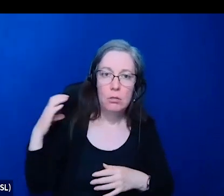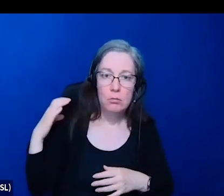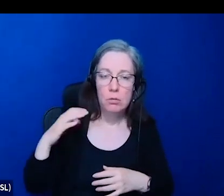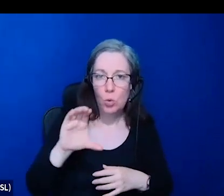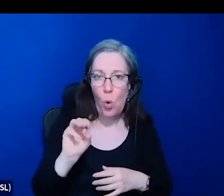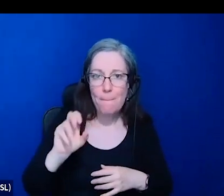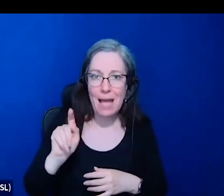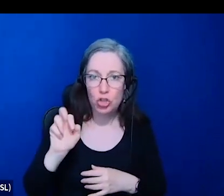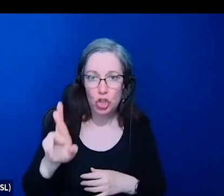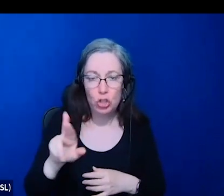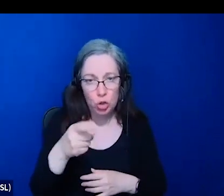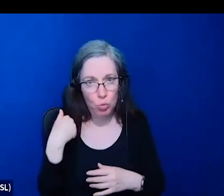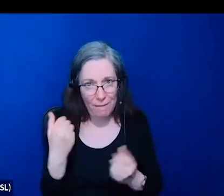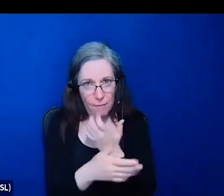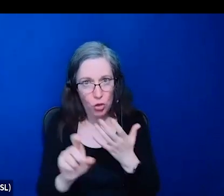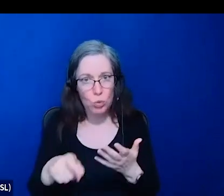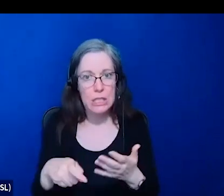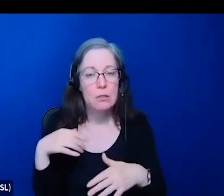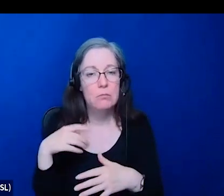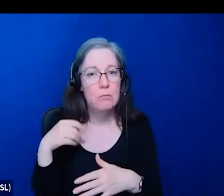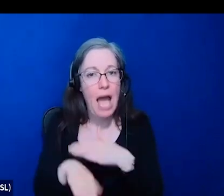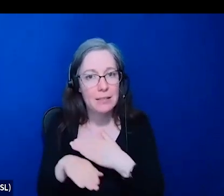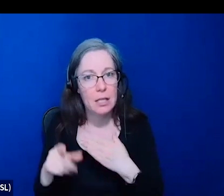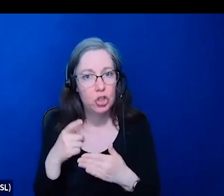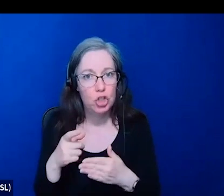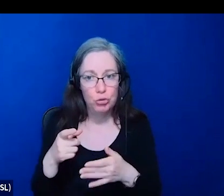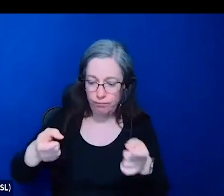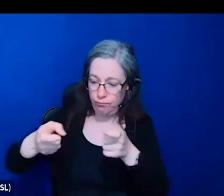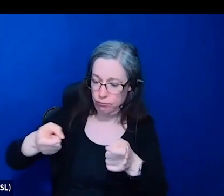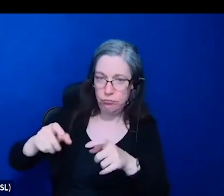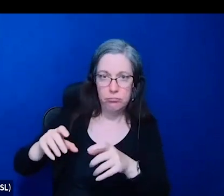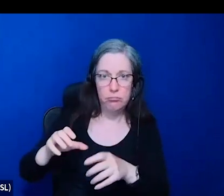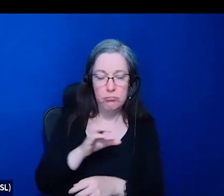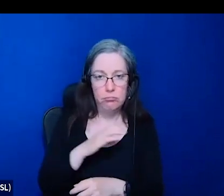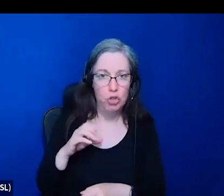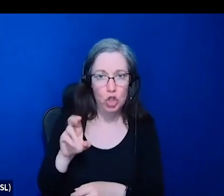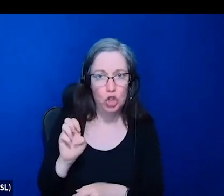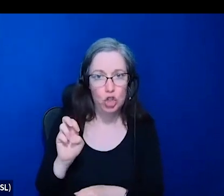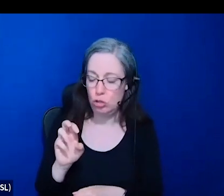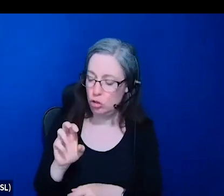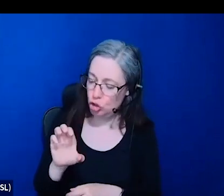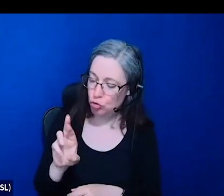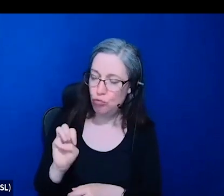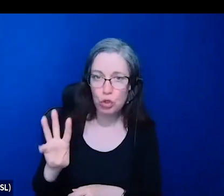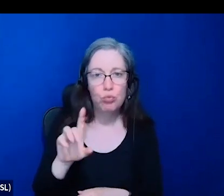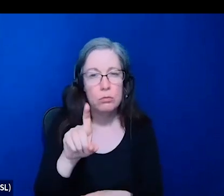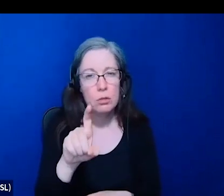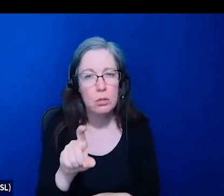Again, we're talking about testing these things at the analog level first. Anyway, so how are you going to do this?